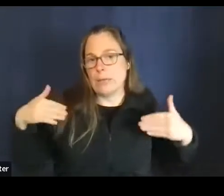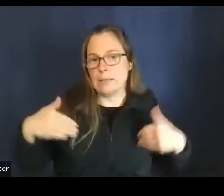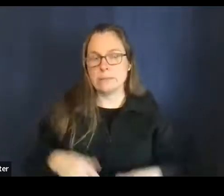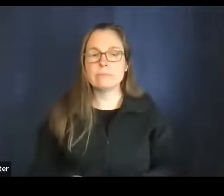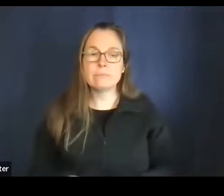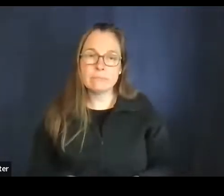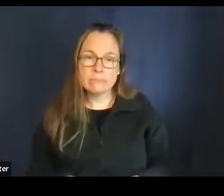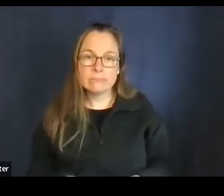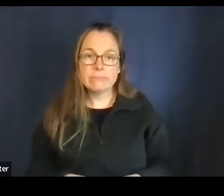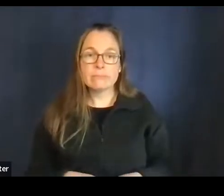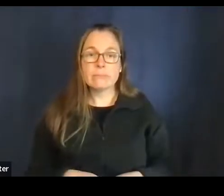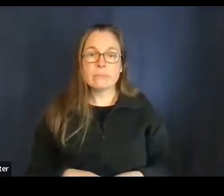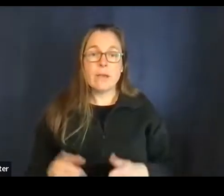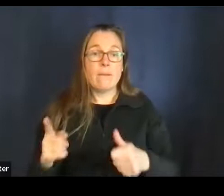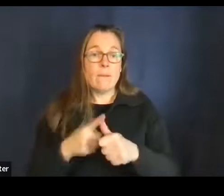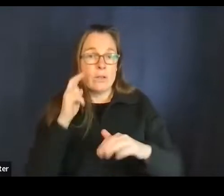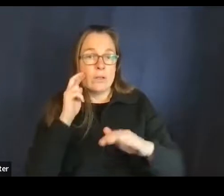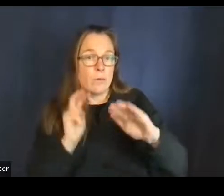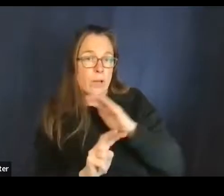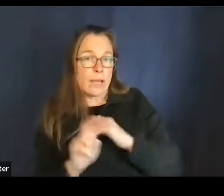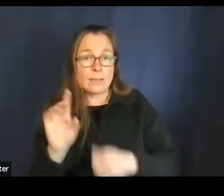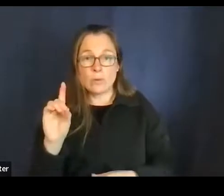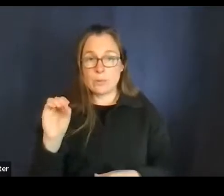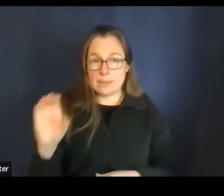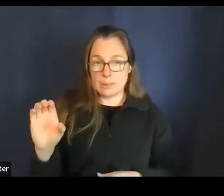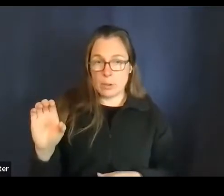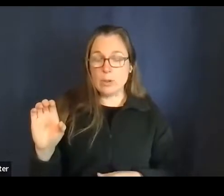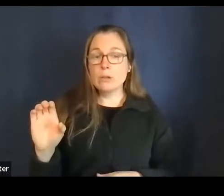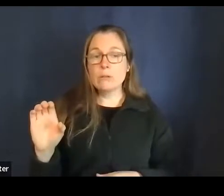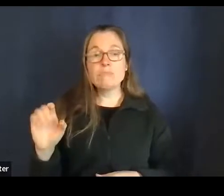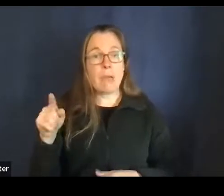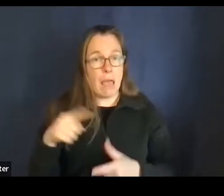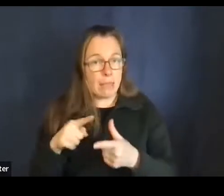Our first forecast comes out in December. So that will give us a better sense of what might be available.